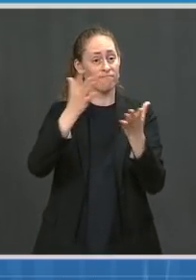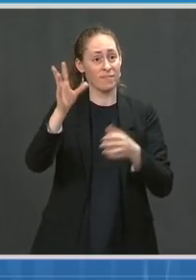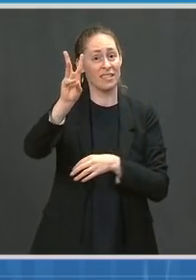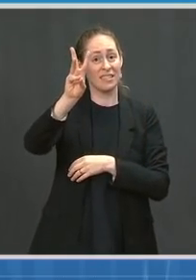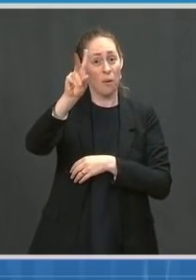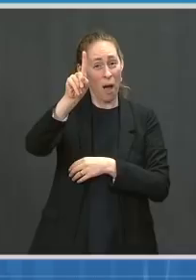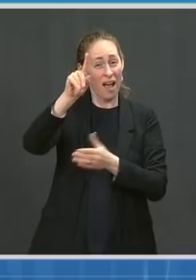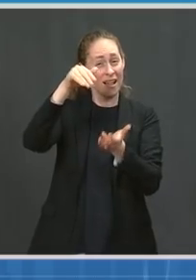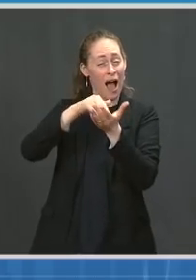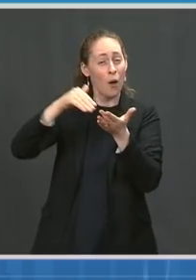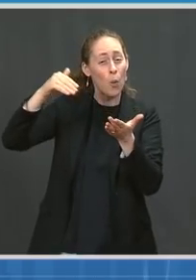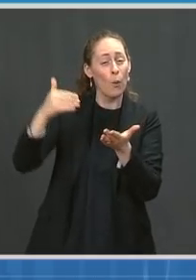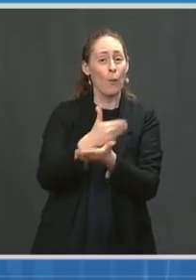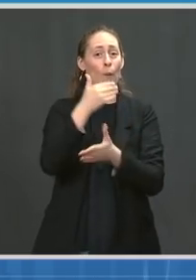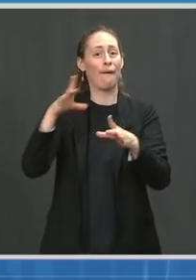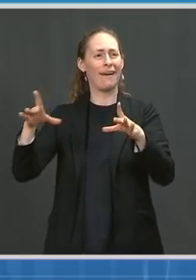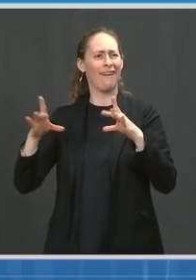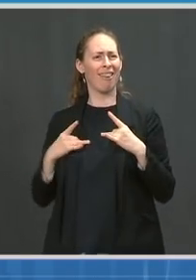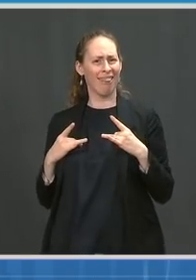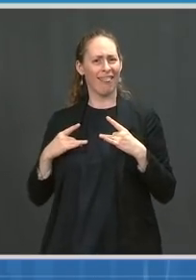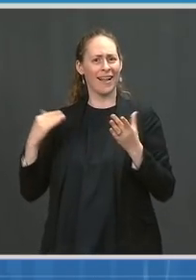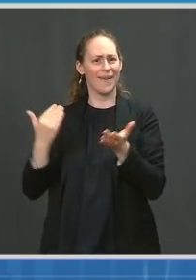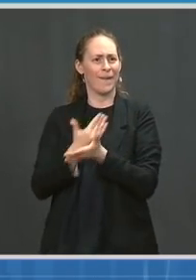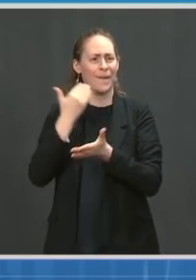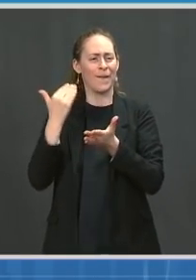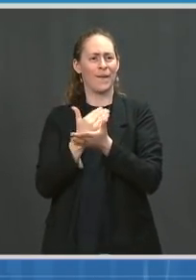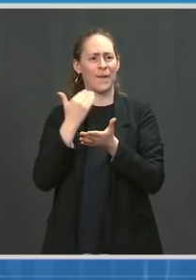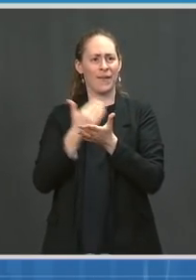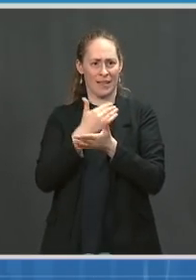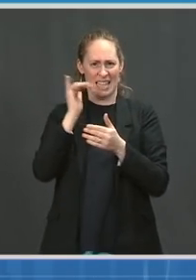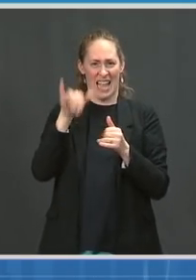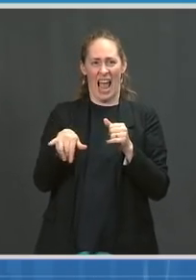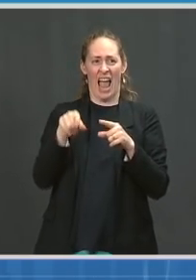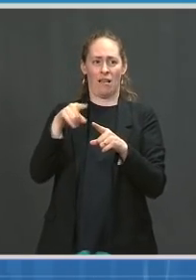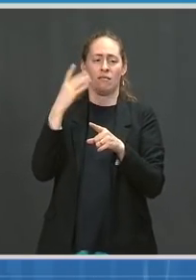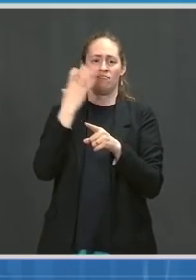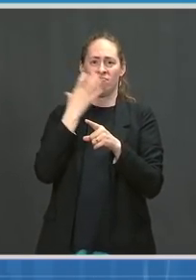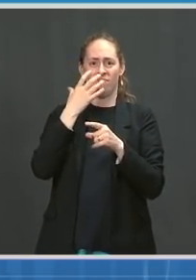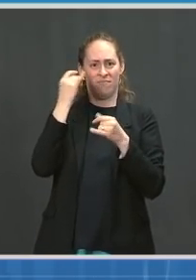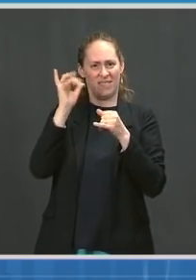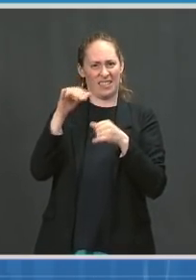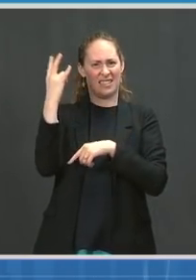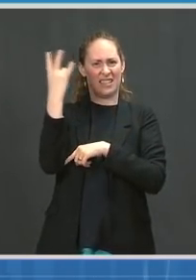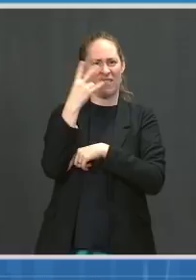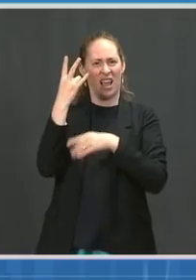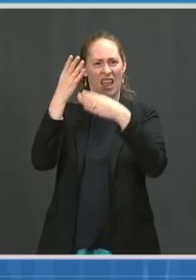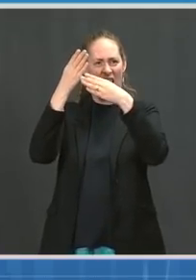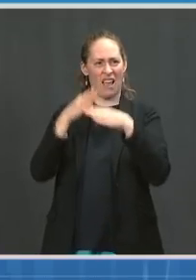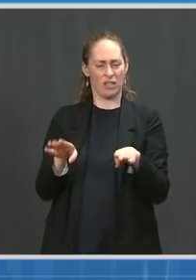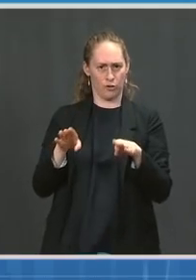As such, CDC's most recent data show the seven-day average of new cases has continued to increase,